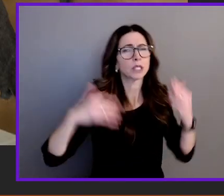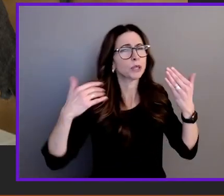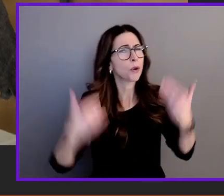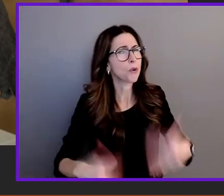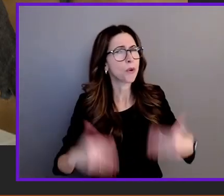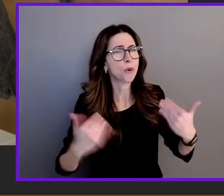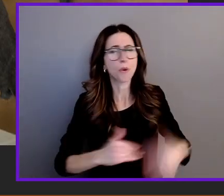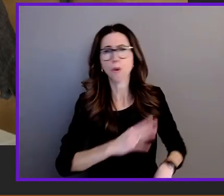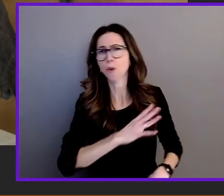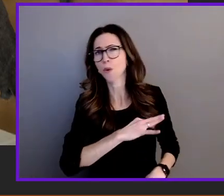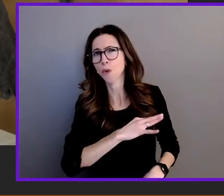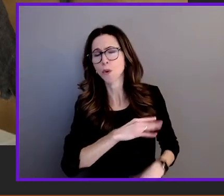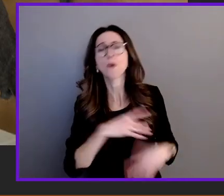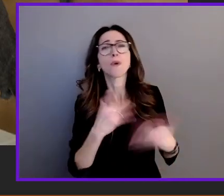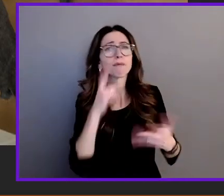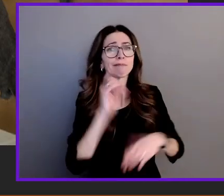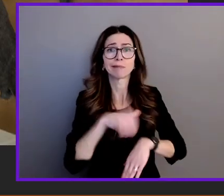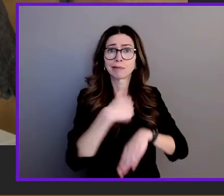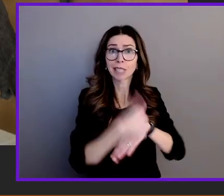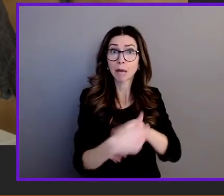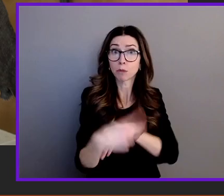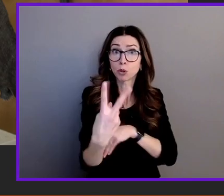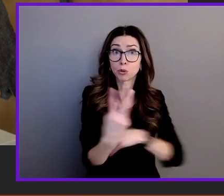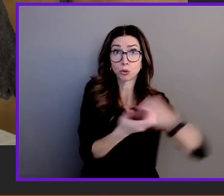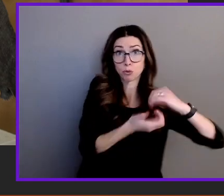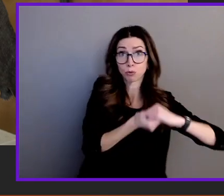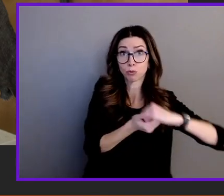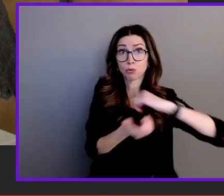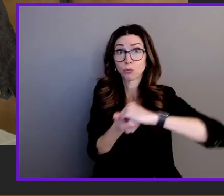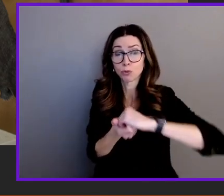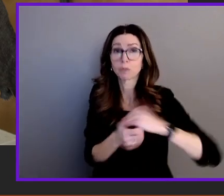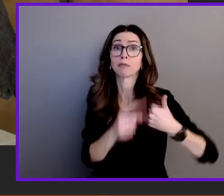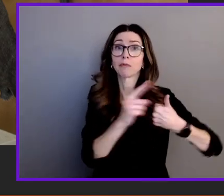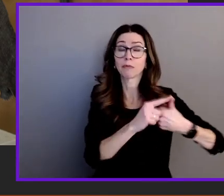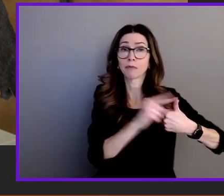one with the Inuit Art Foundation and the other with the Government of the Yukon.